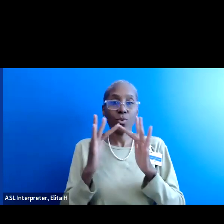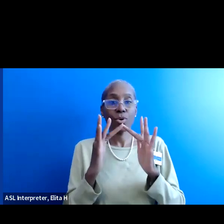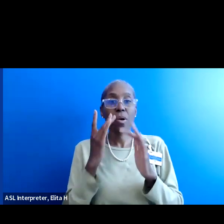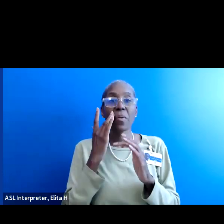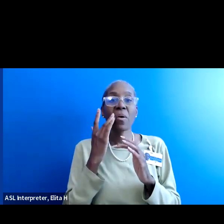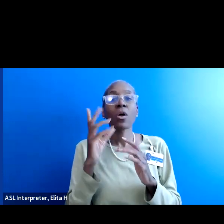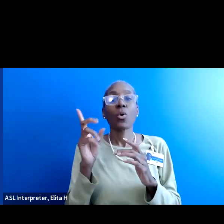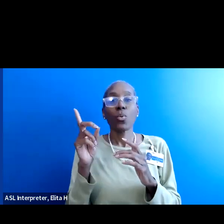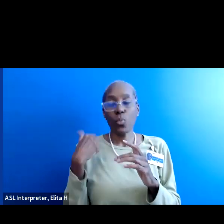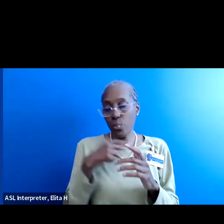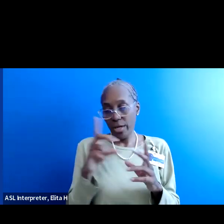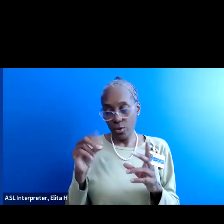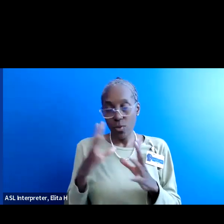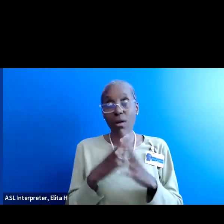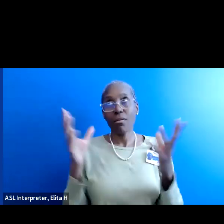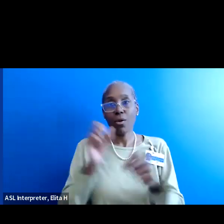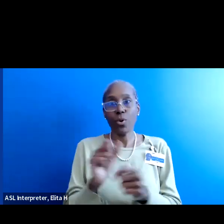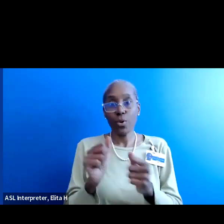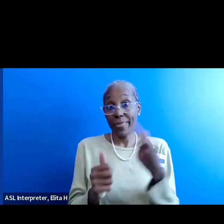We do a lot of work with them as well.